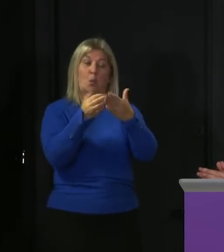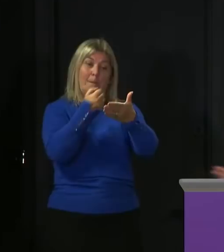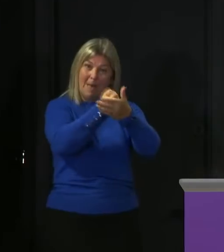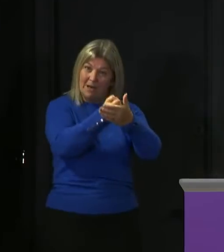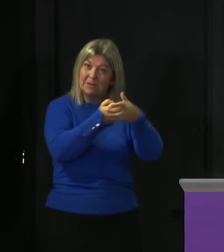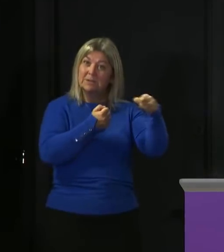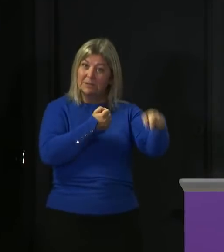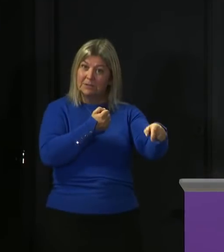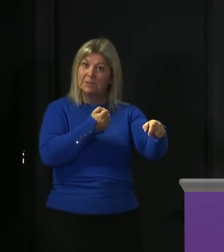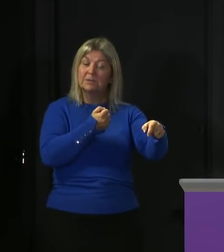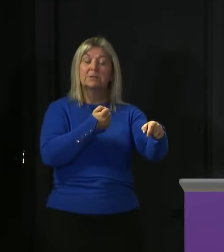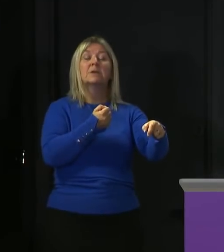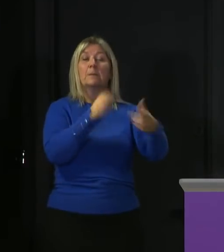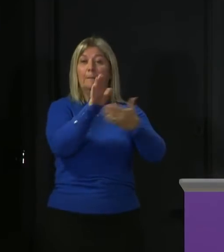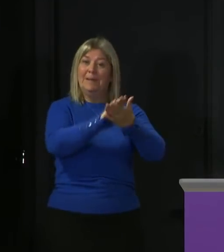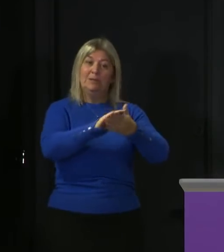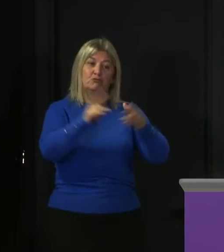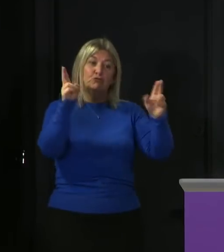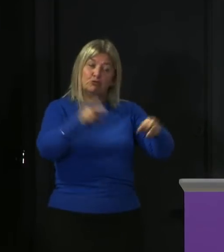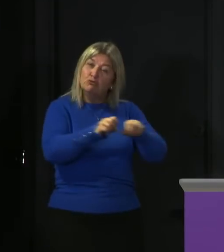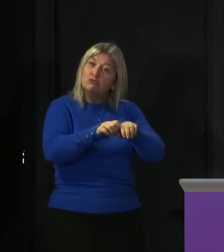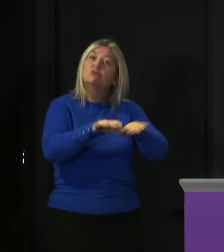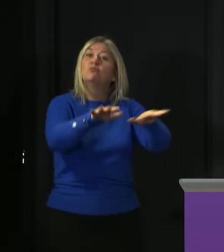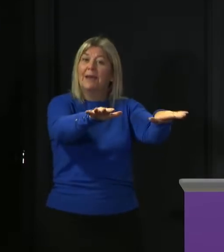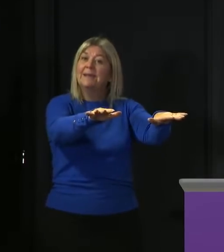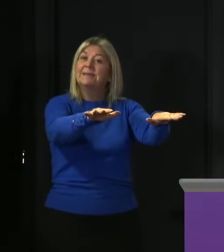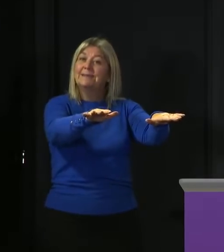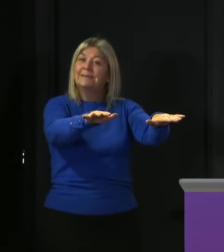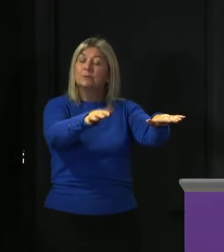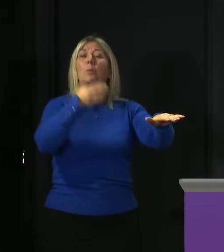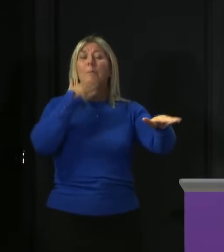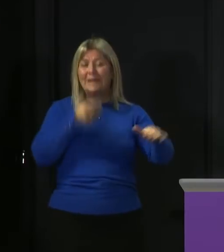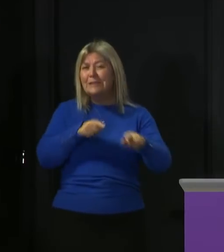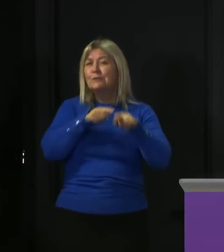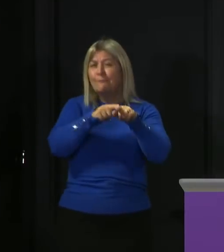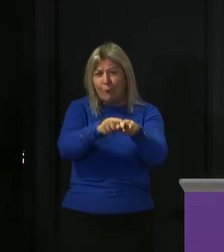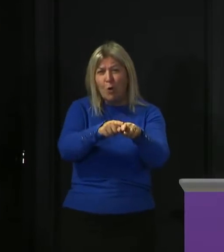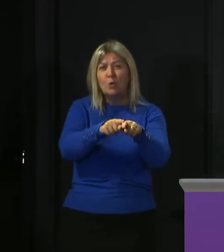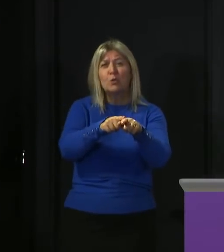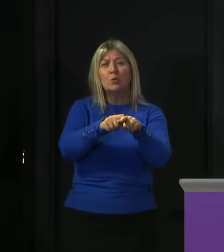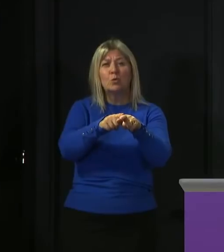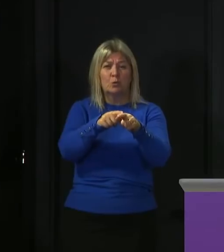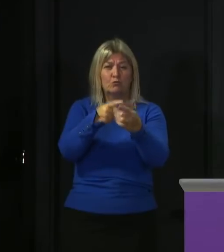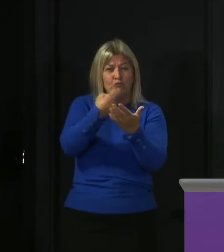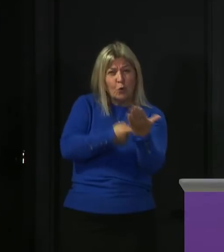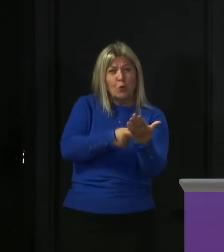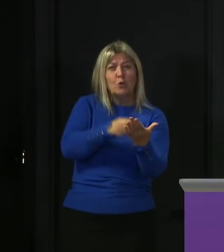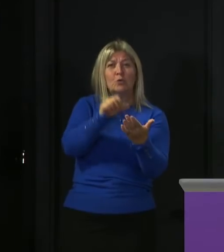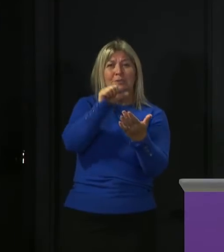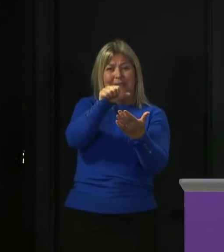reducing the spread of the virus. So stick with these restrictions. They are really hard